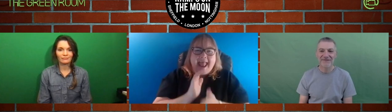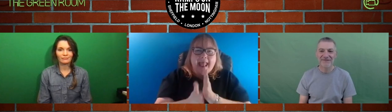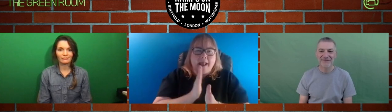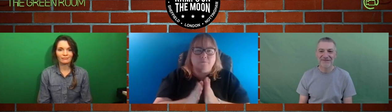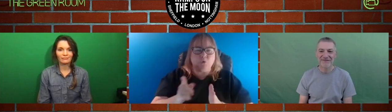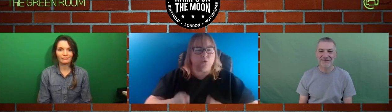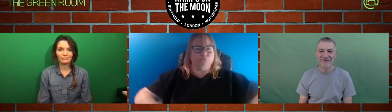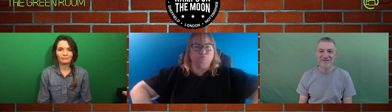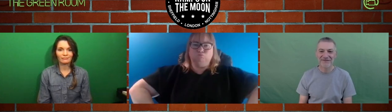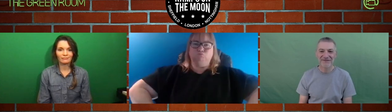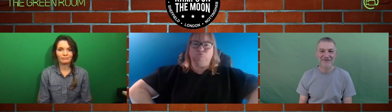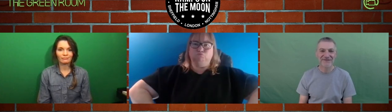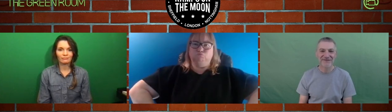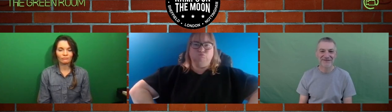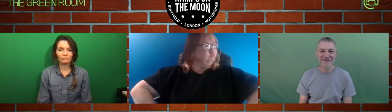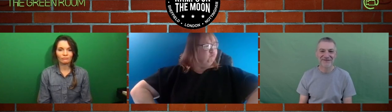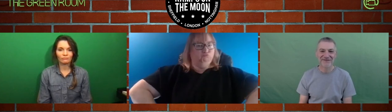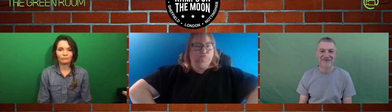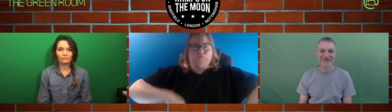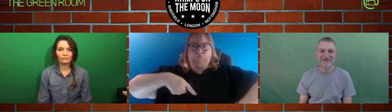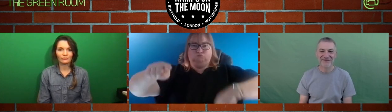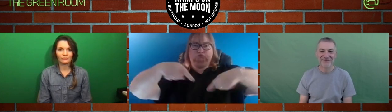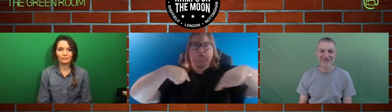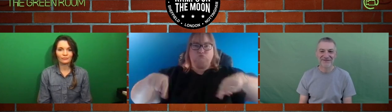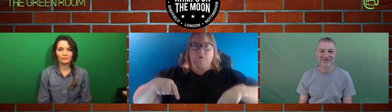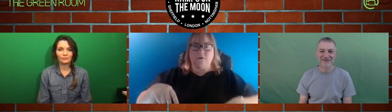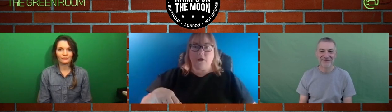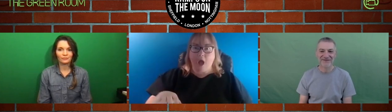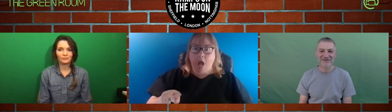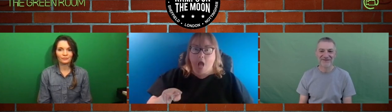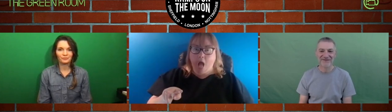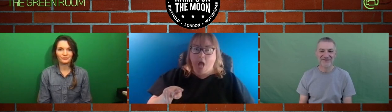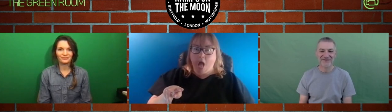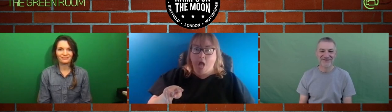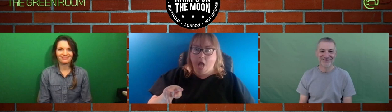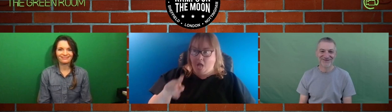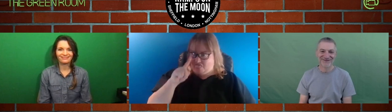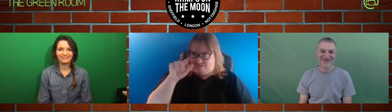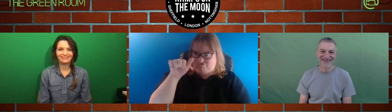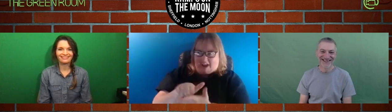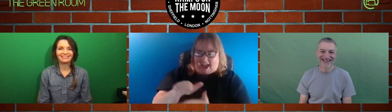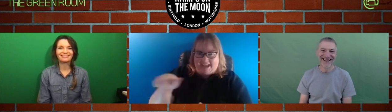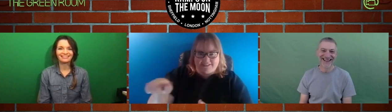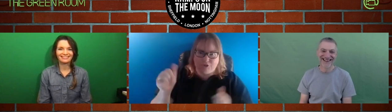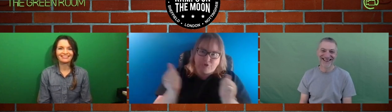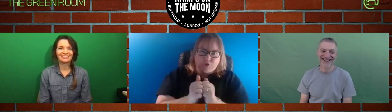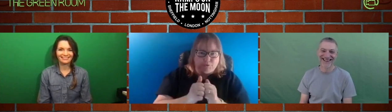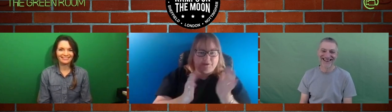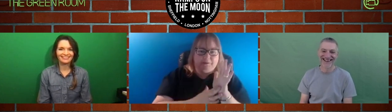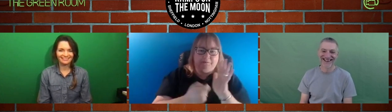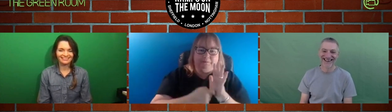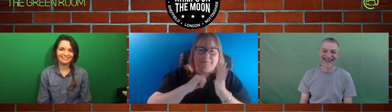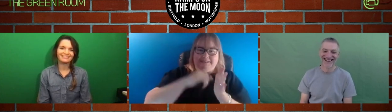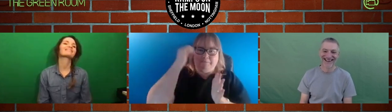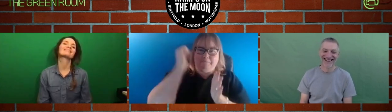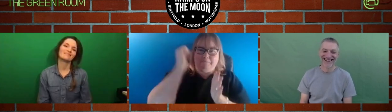just did exactly what you said and Amy went, oh, that's our Mrs Mann right there. She needs to play Mrs Mann because